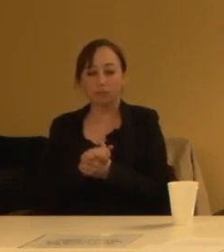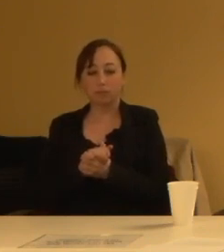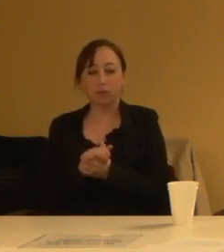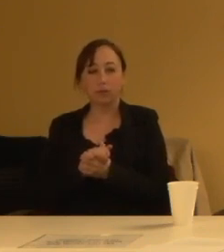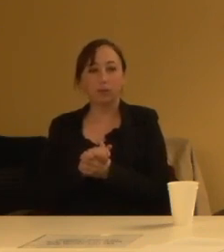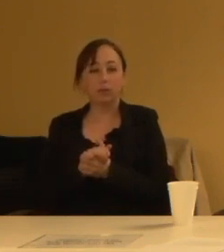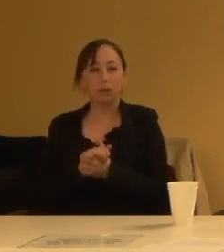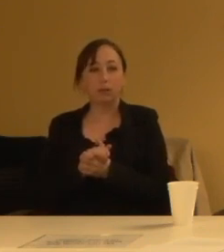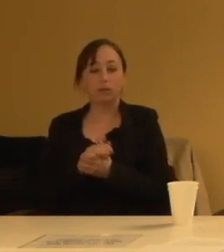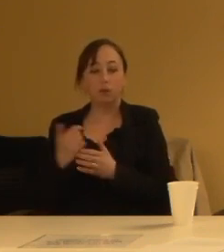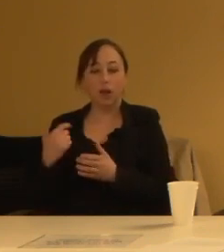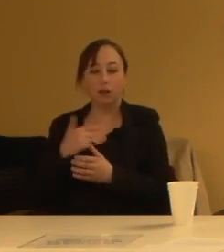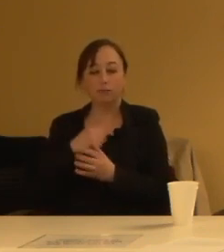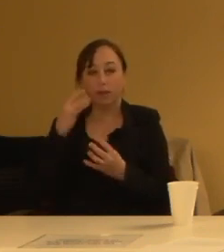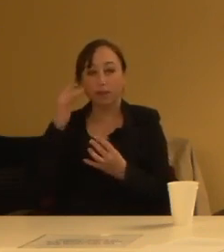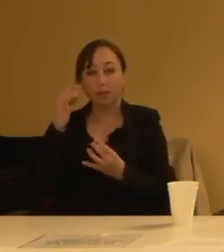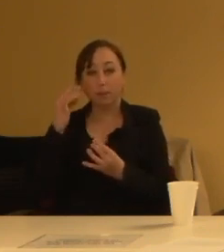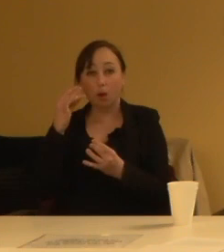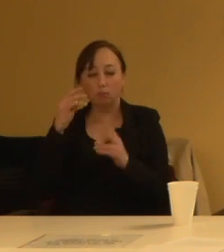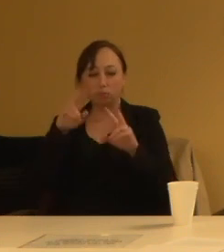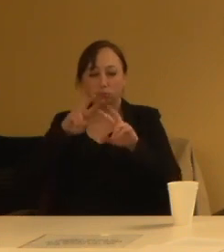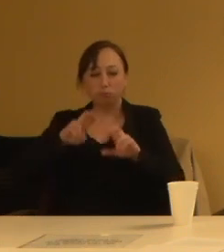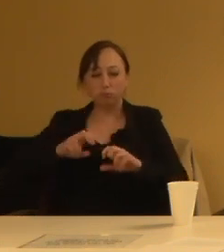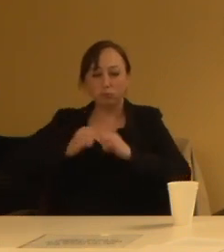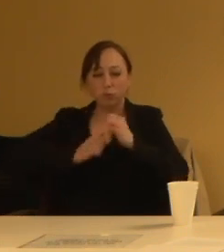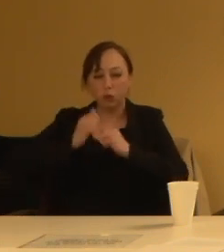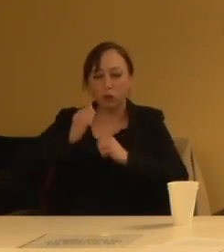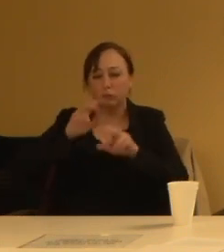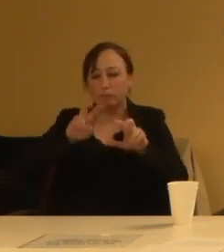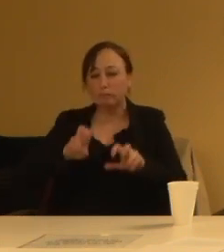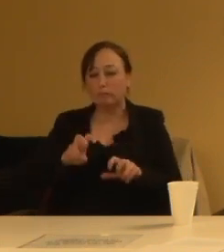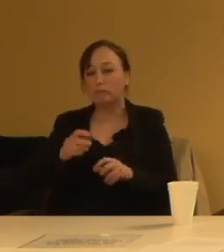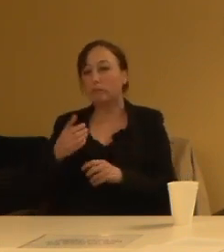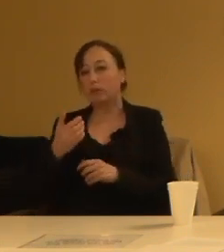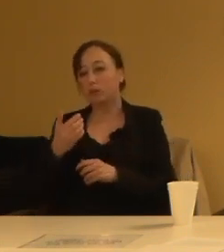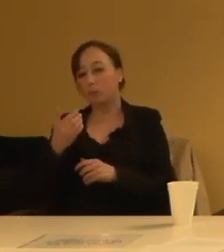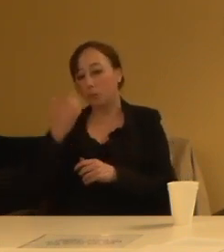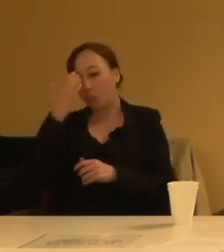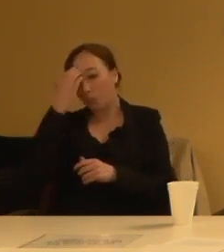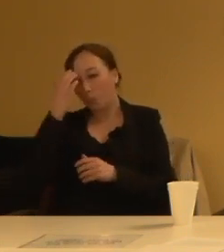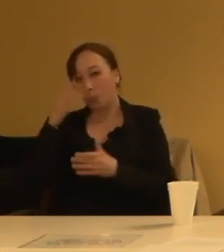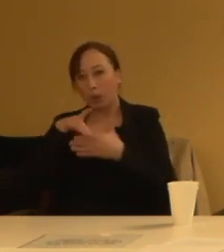analyzing structure, and know a lot of, you know, content and cultural context